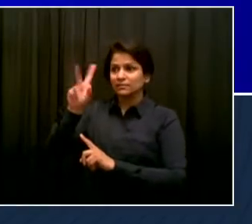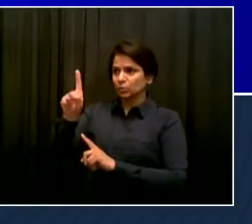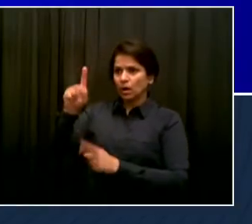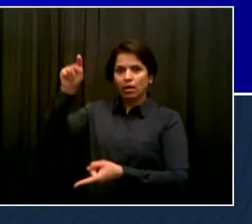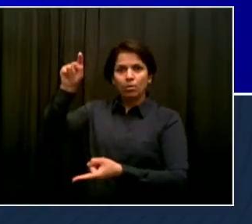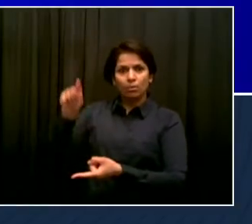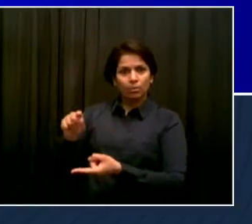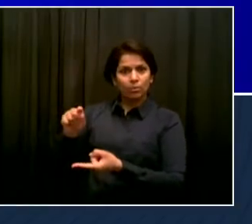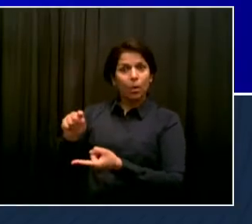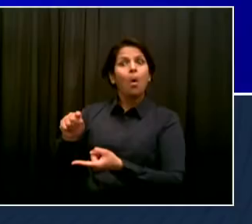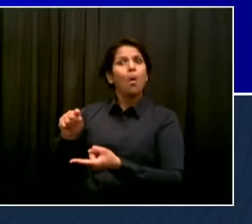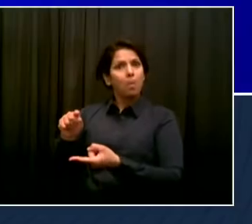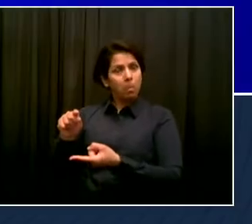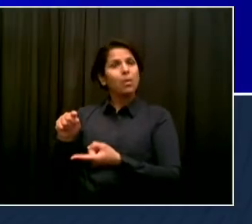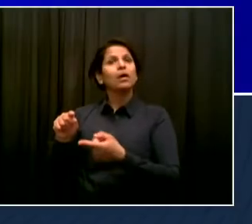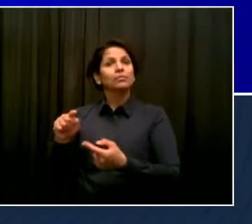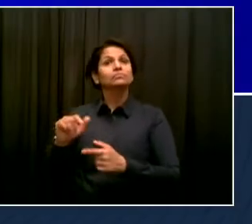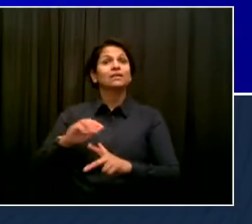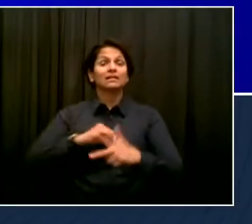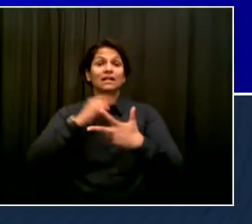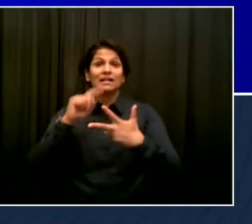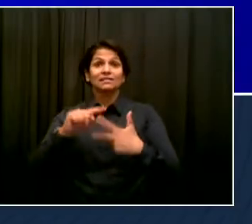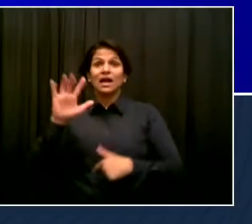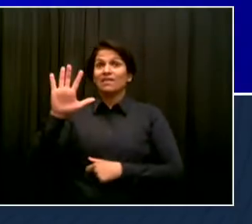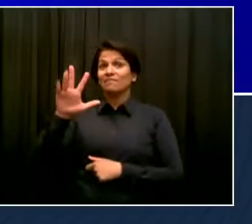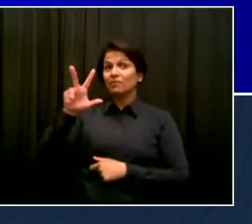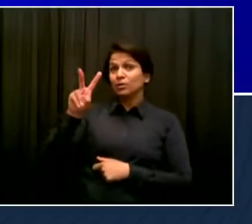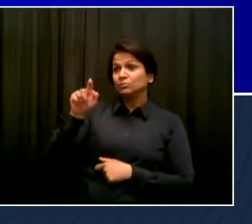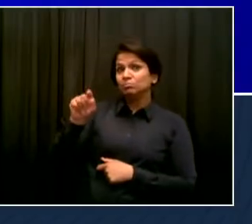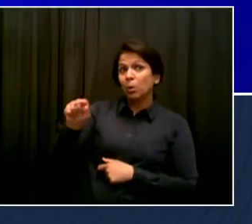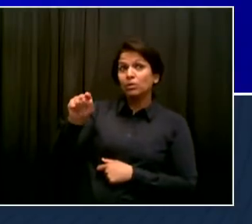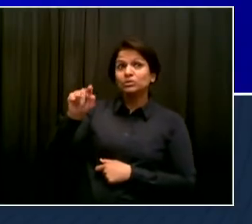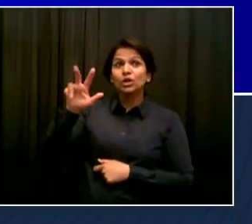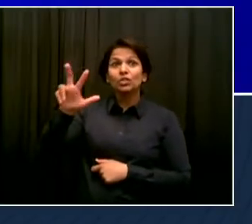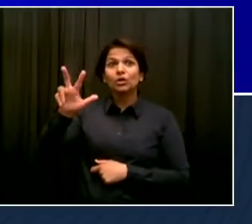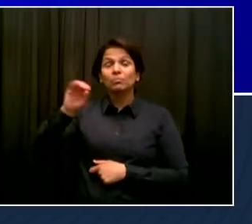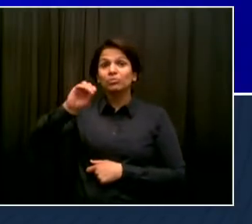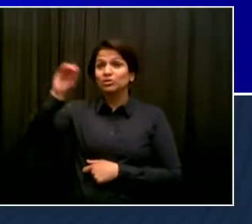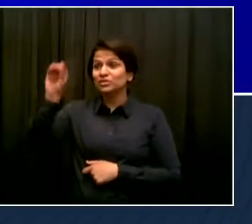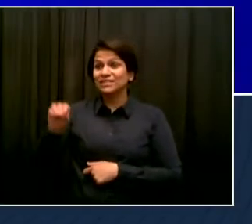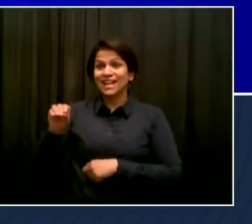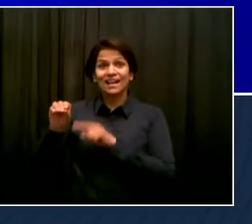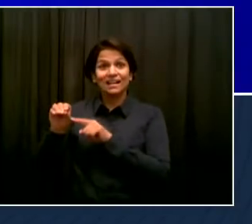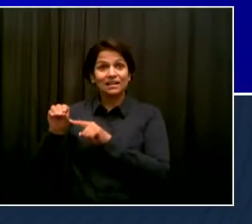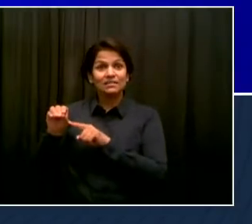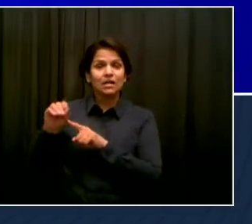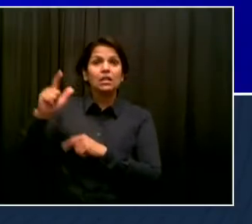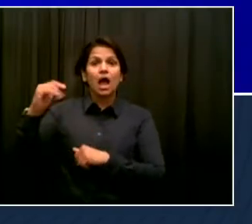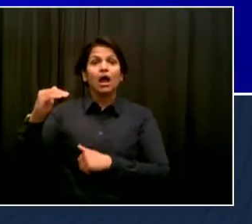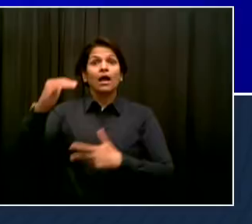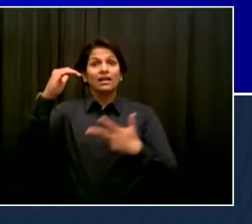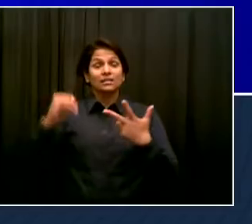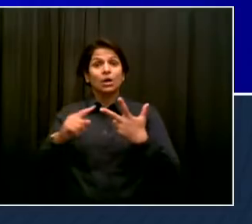REPORT 161 PATIENTS, AGAIN, WELL BELOW THE THRESHOLD, THAT'S